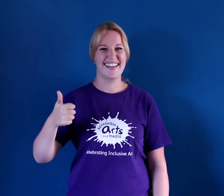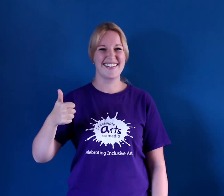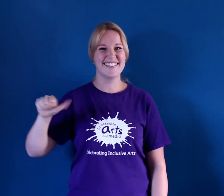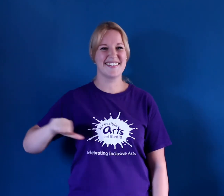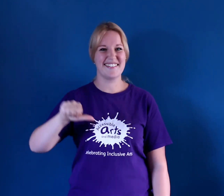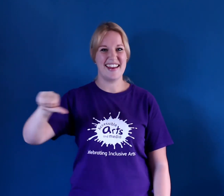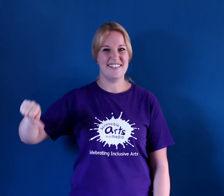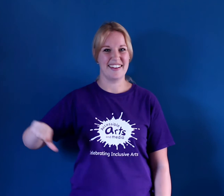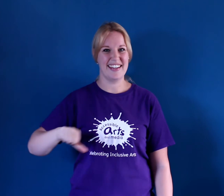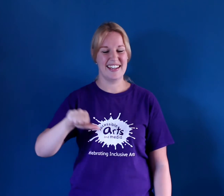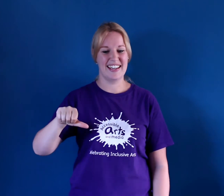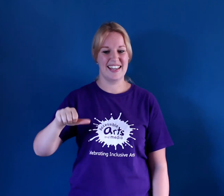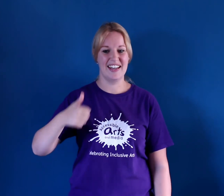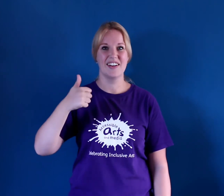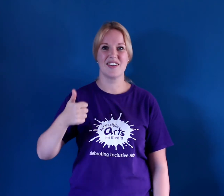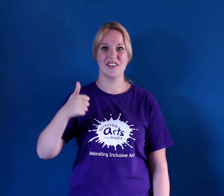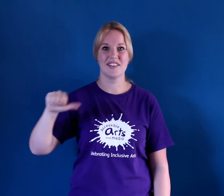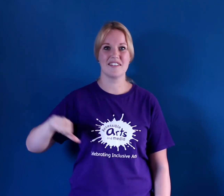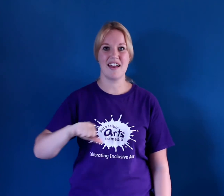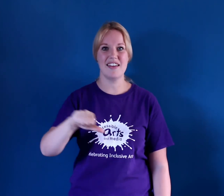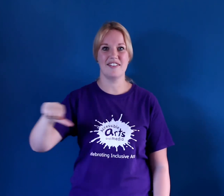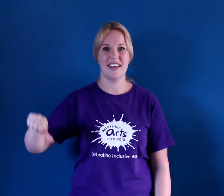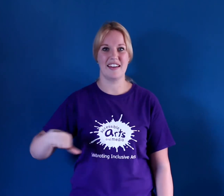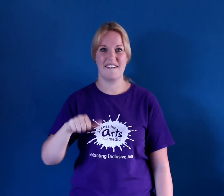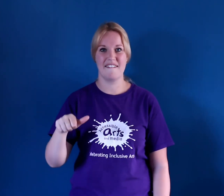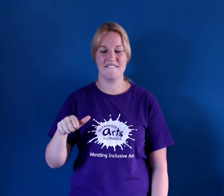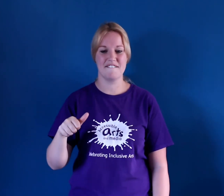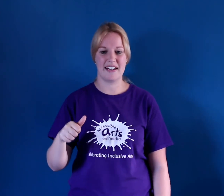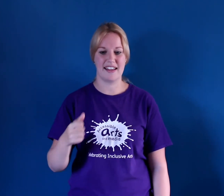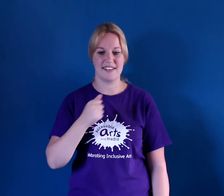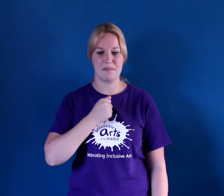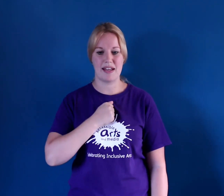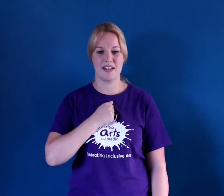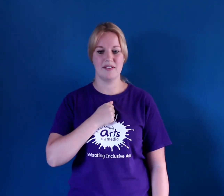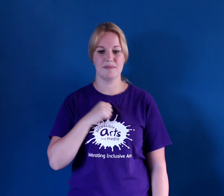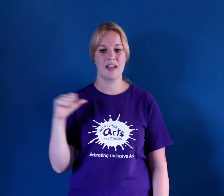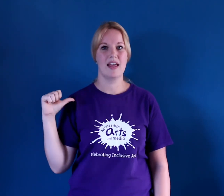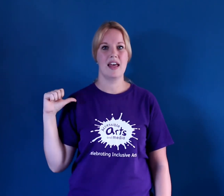Good gravy, good gravy. Fantastic my turn.